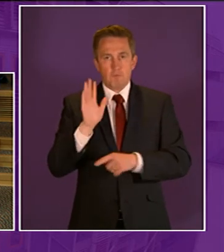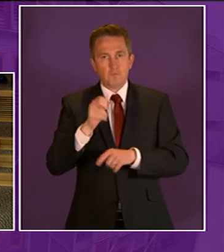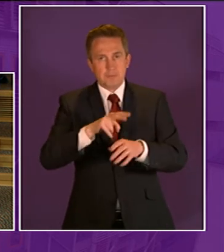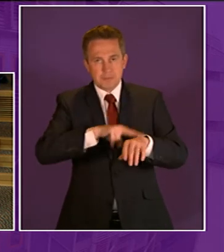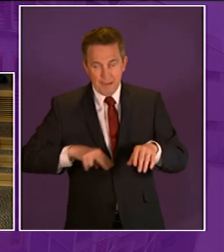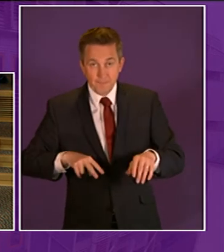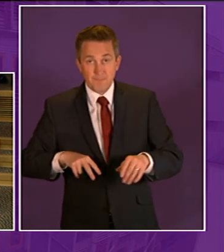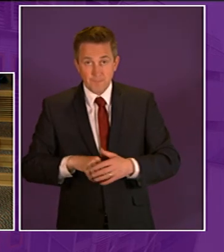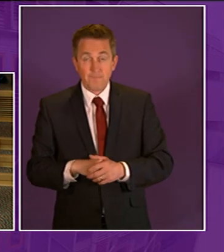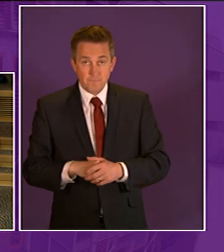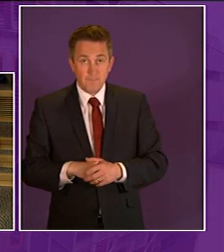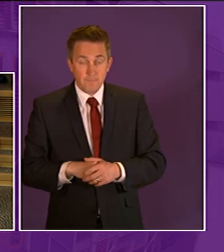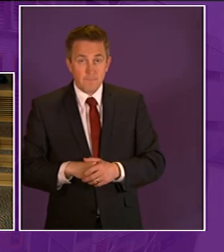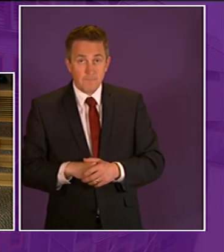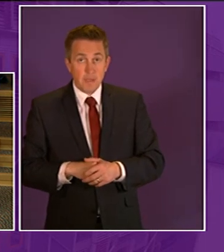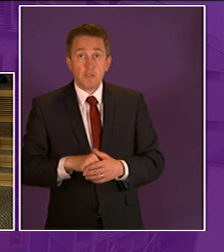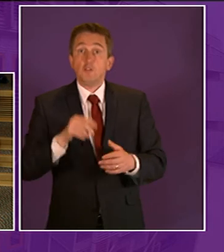This dispute, then, is not simply about pay.